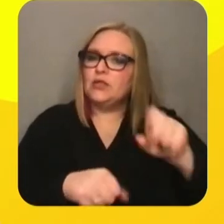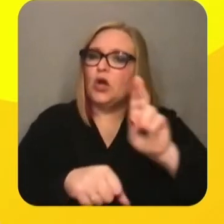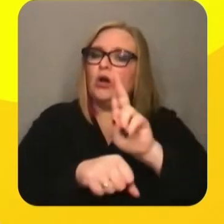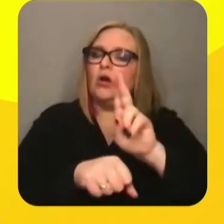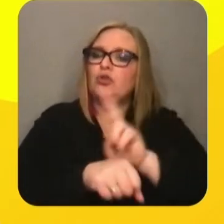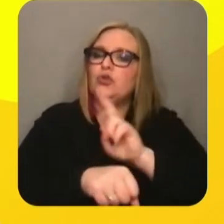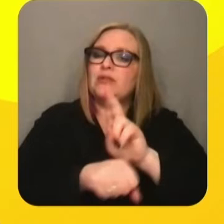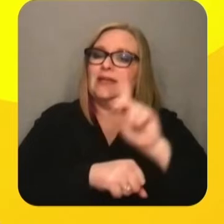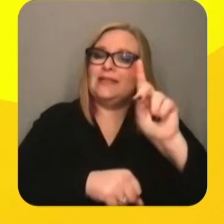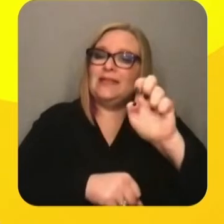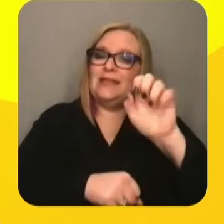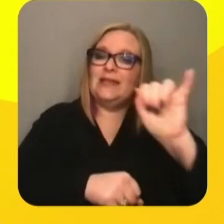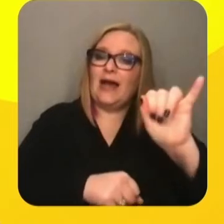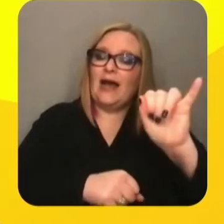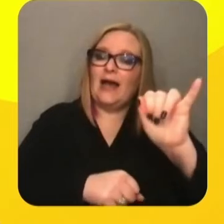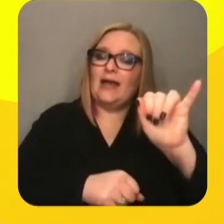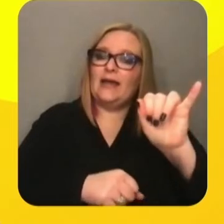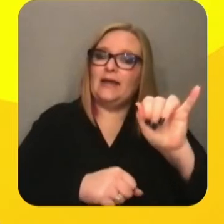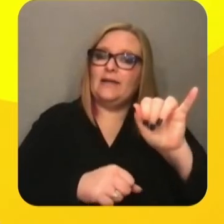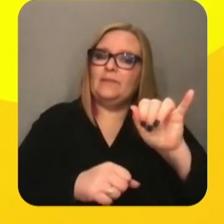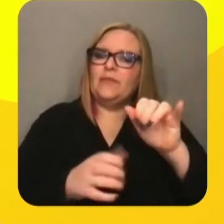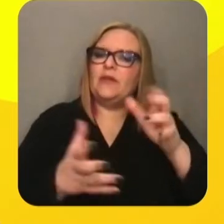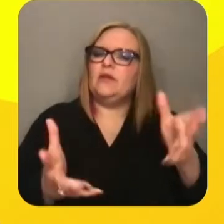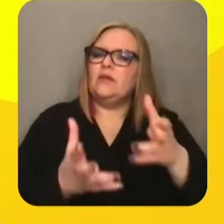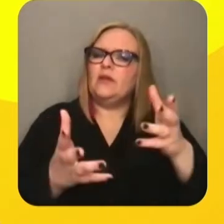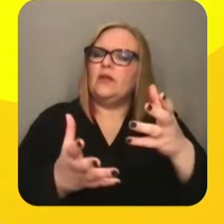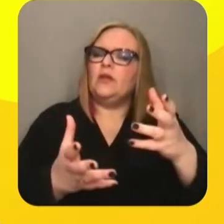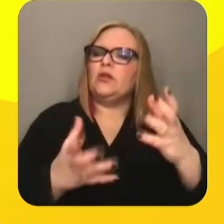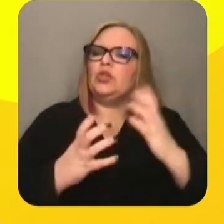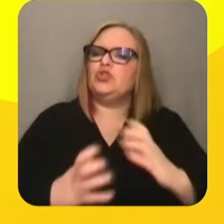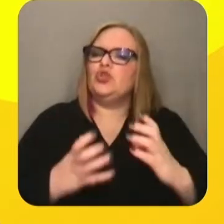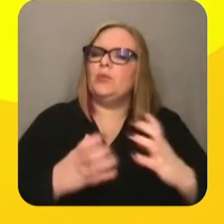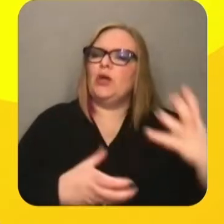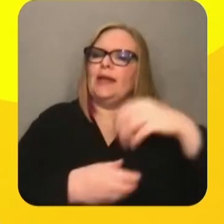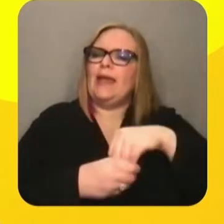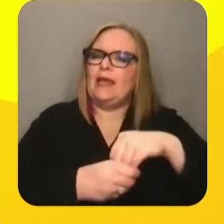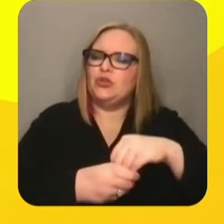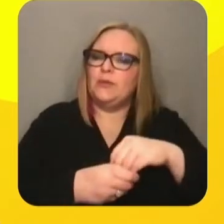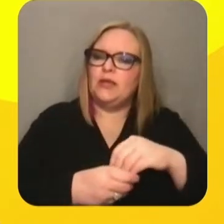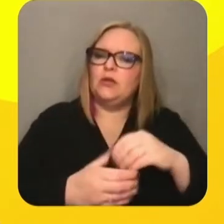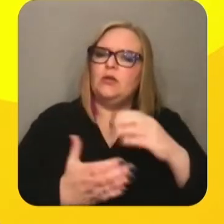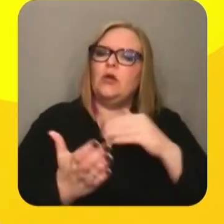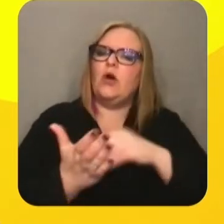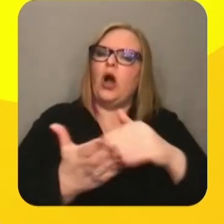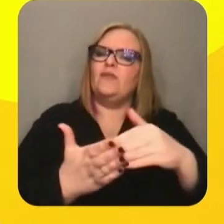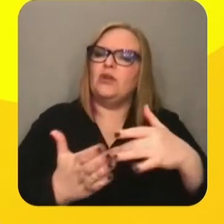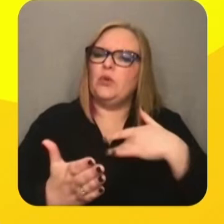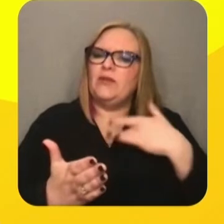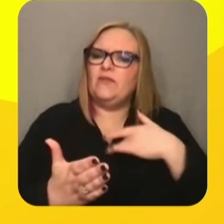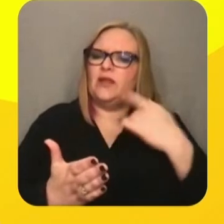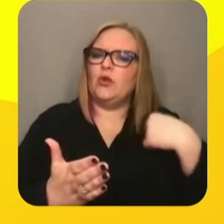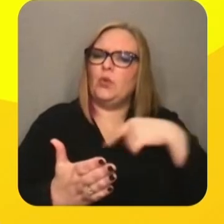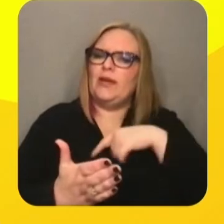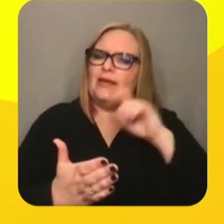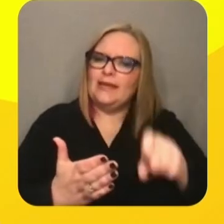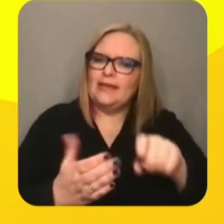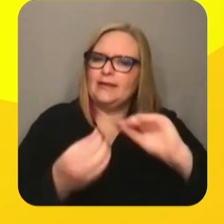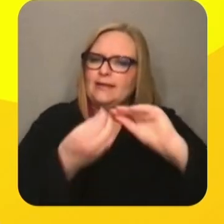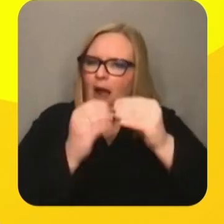really drive custom and consumer engagement. I think a lot of the time we kind of always think, "Oh, we have to put some hard numbers behind this," but some of it's relational and kind of